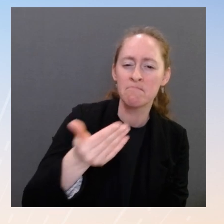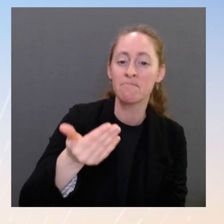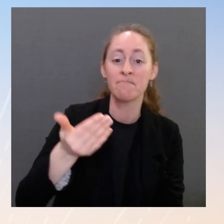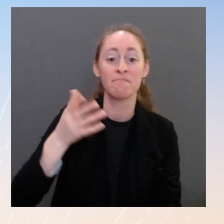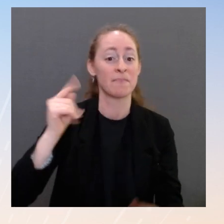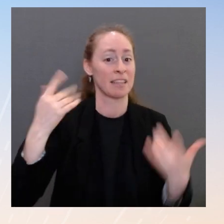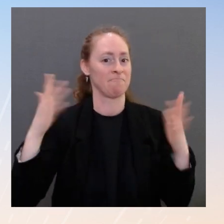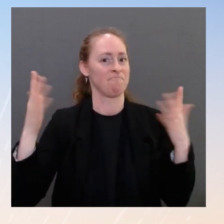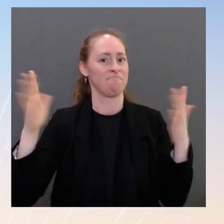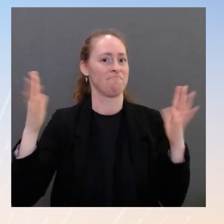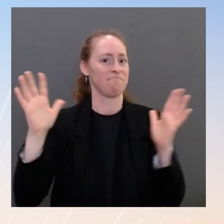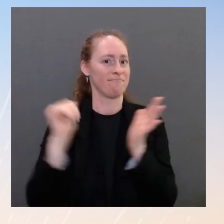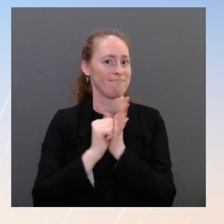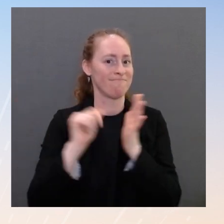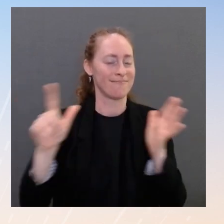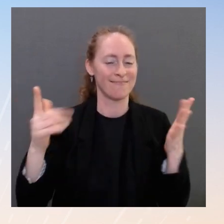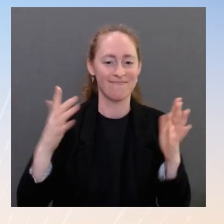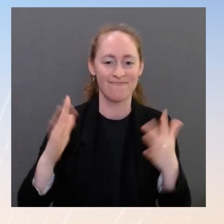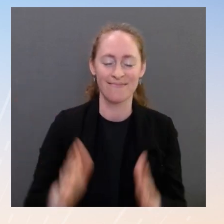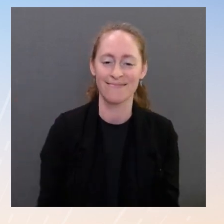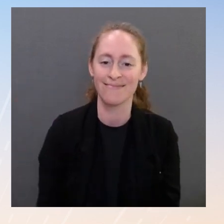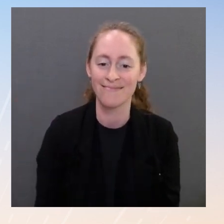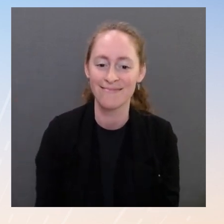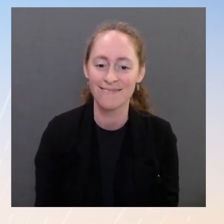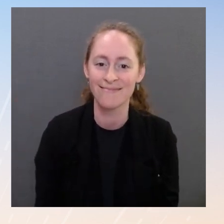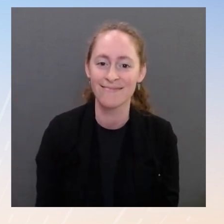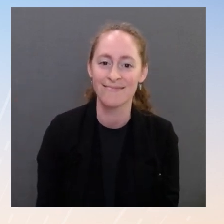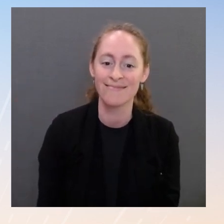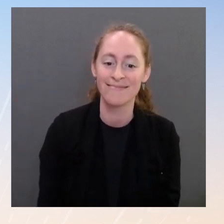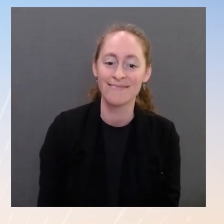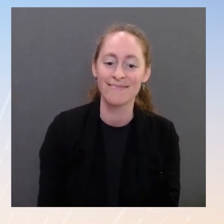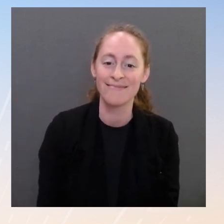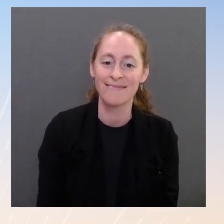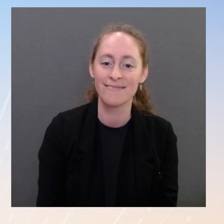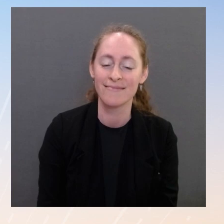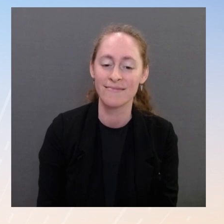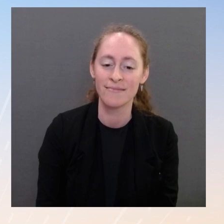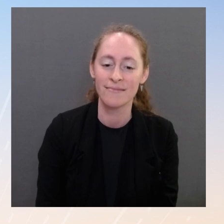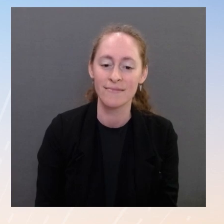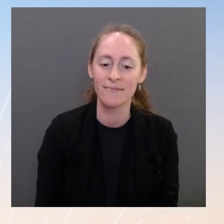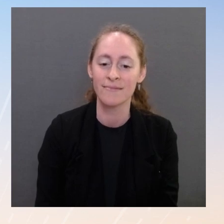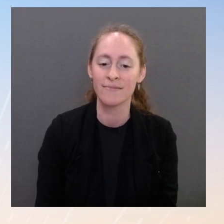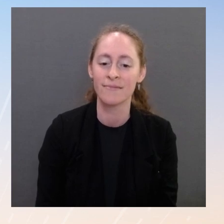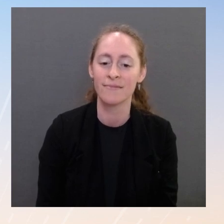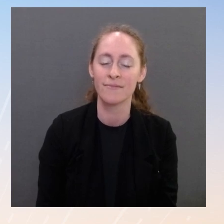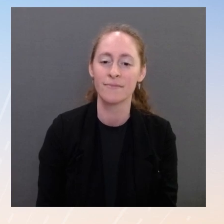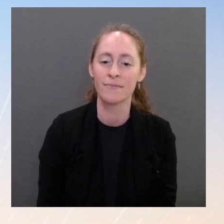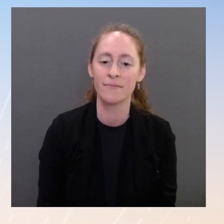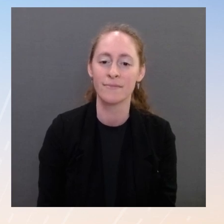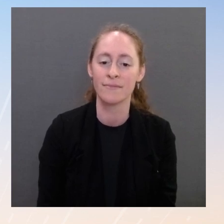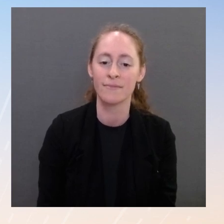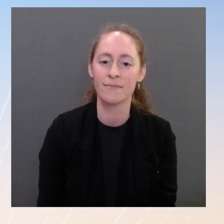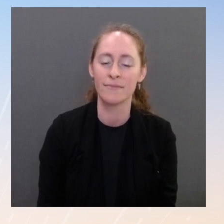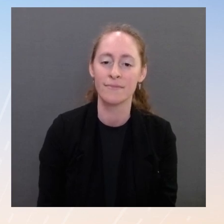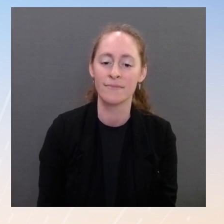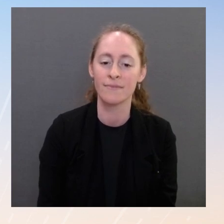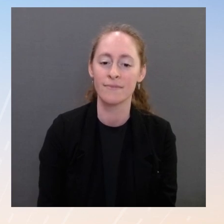Okay, go ahead. Go ahead -- go ahead. The Press: Thanks, Jen. Yesterday, after the Vice President announced